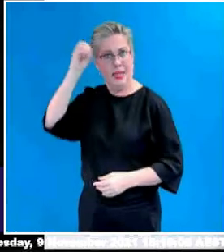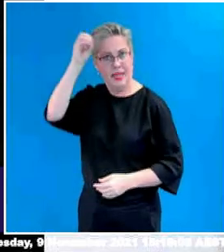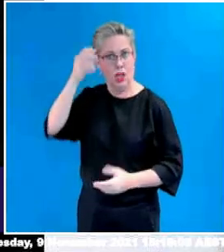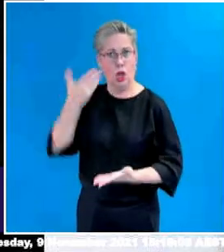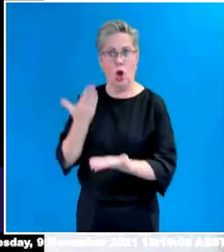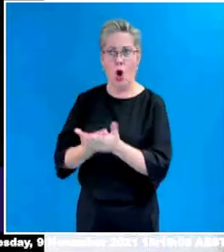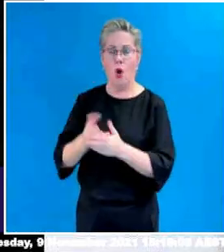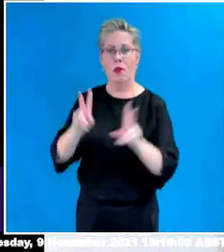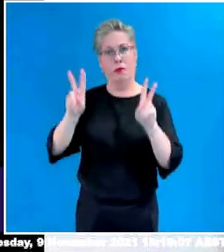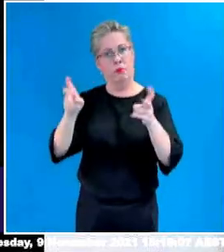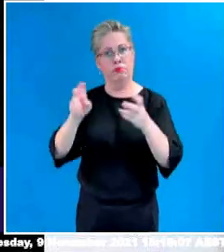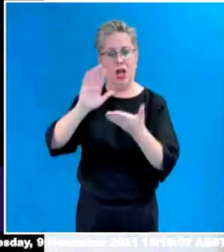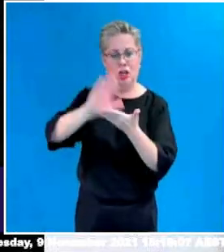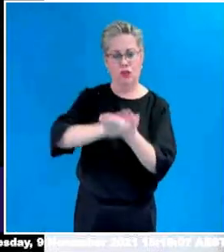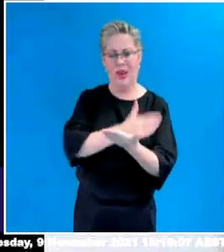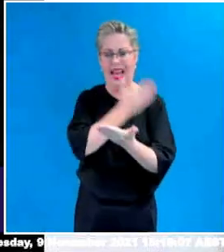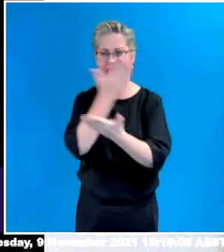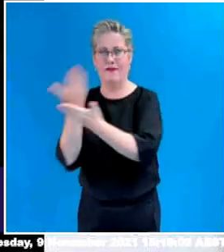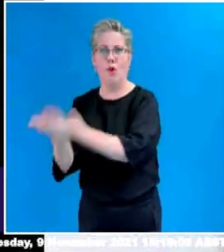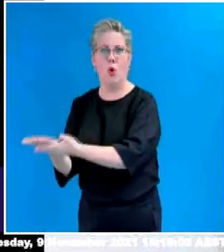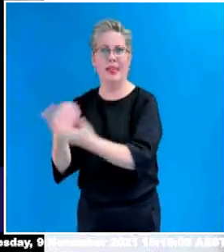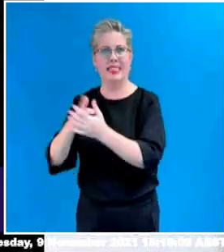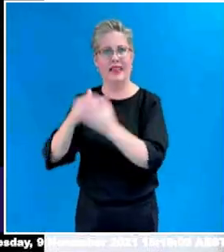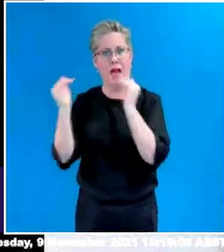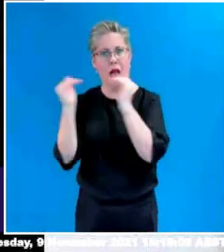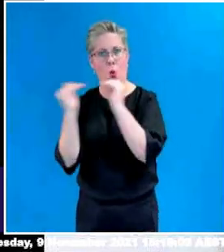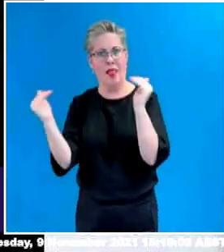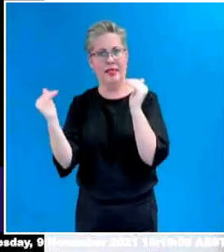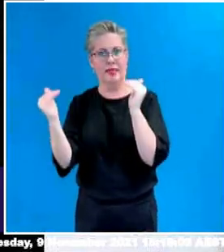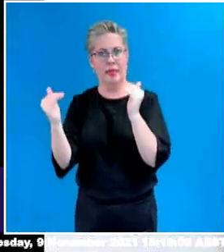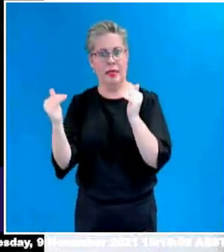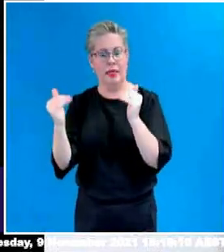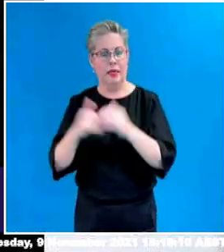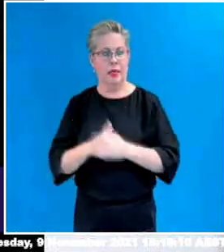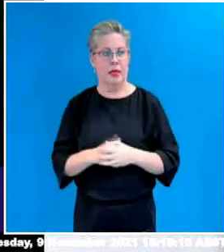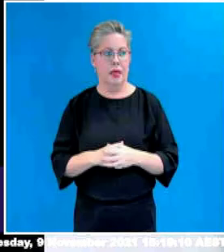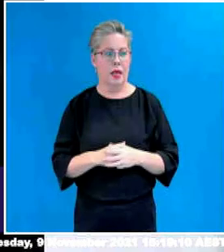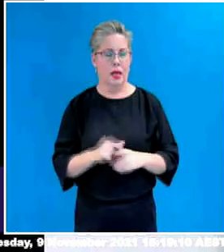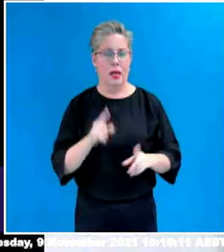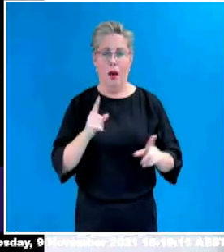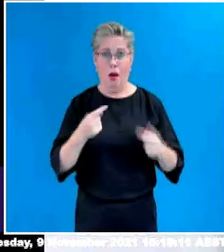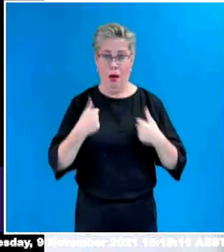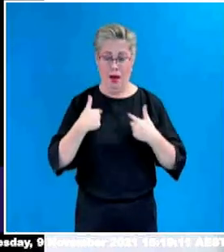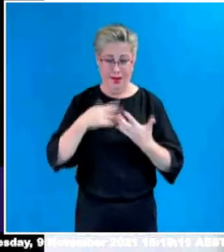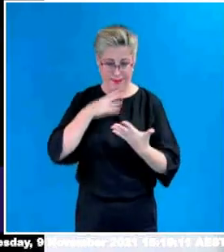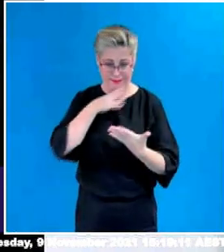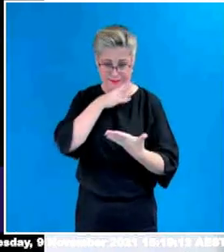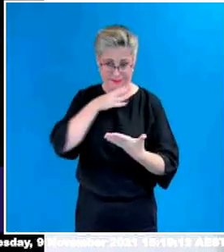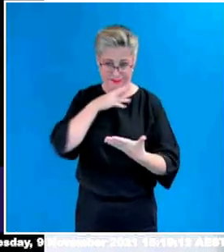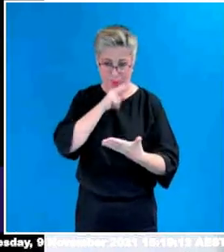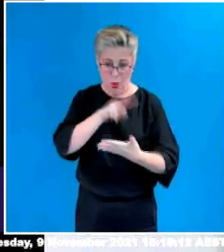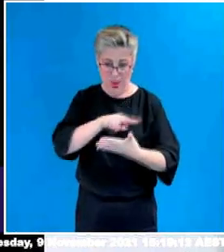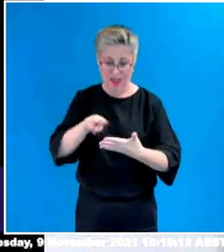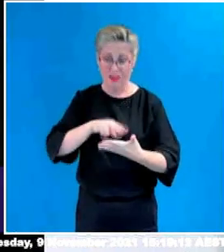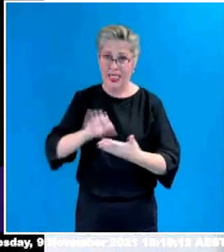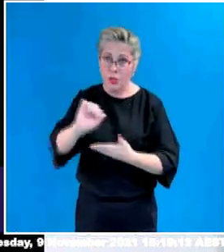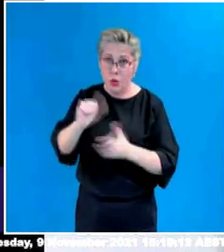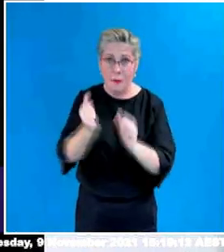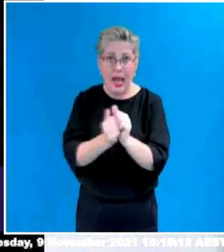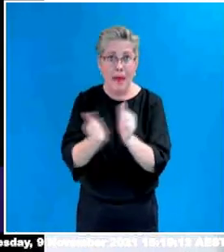Then there is a reference to article 3. I want to understand what that means, when Australia doesn't have a position on it.